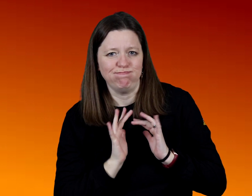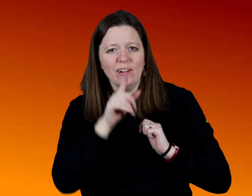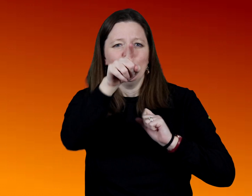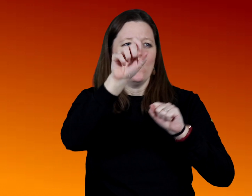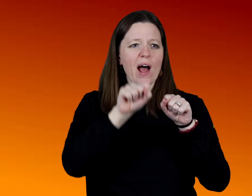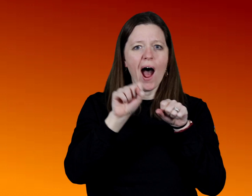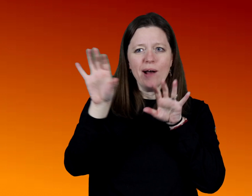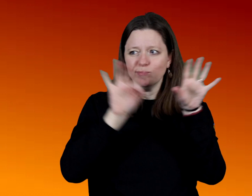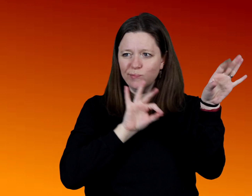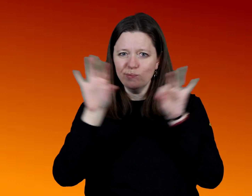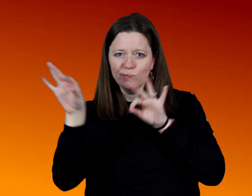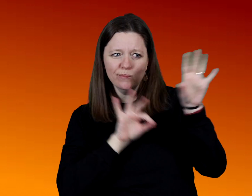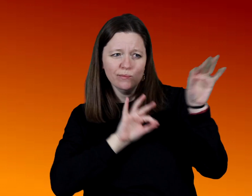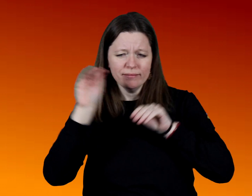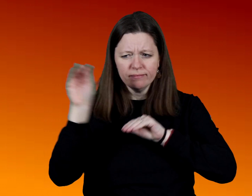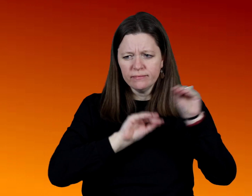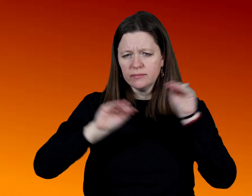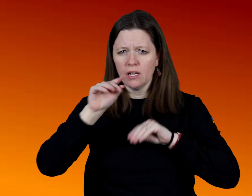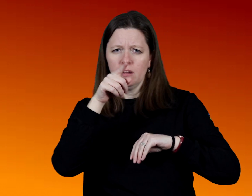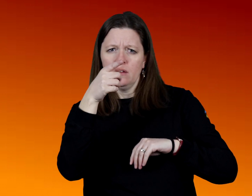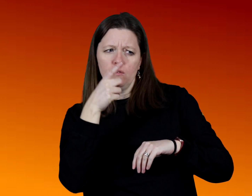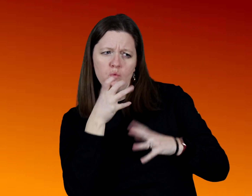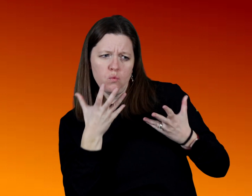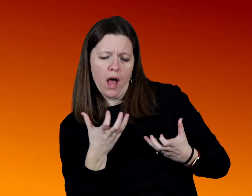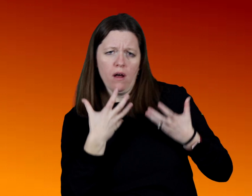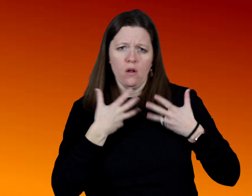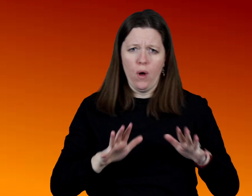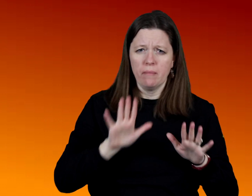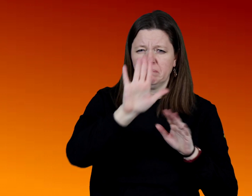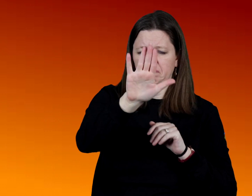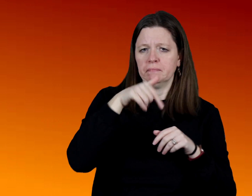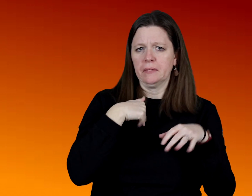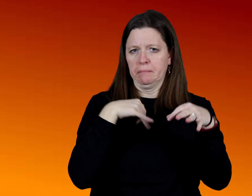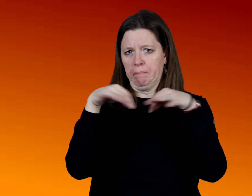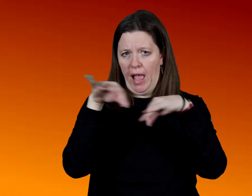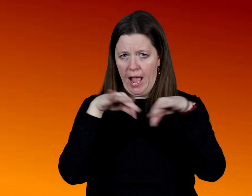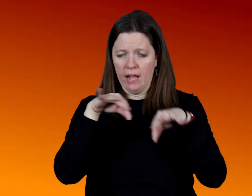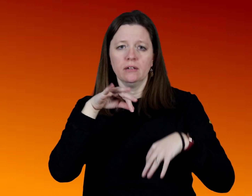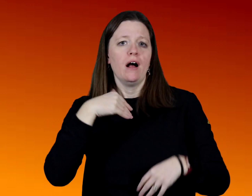in which you can pick who you prefer or don’t prefer to work with, I’ll elaborate.